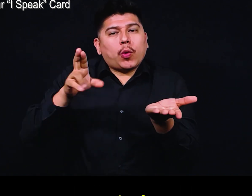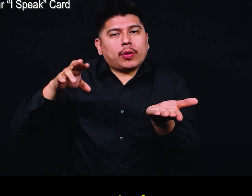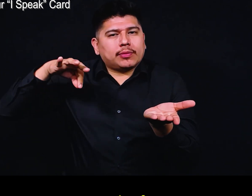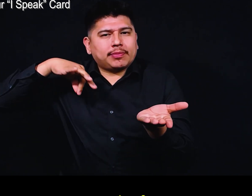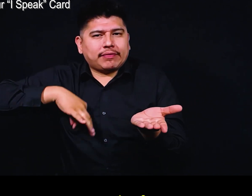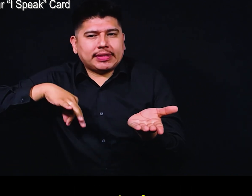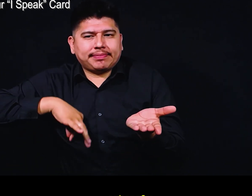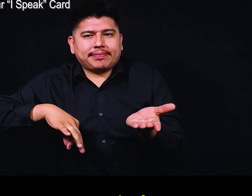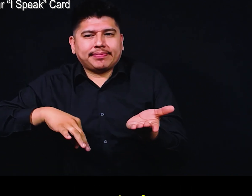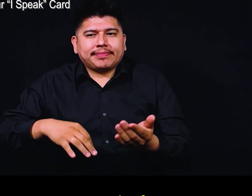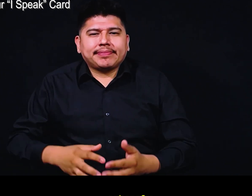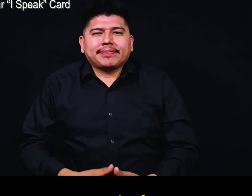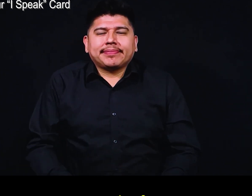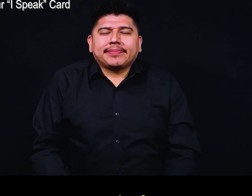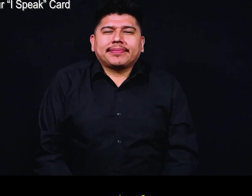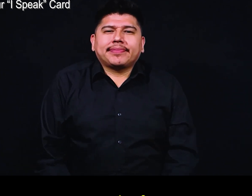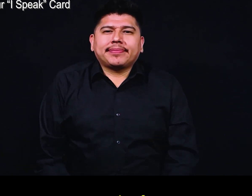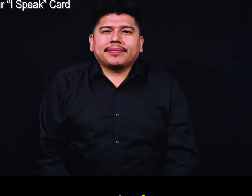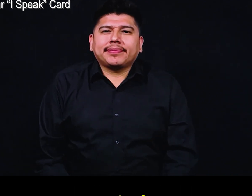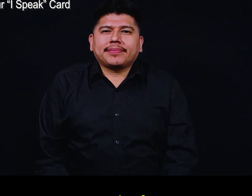or benefits.